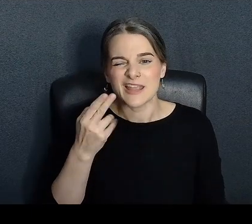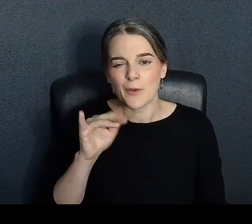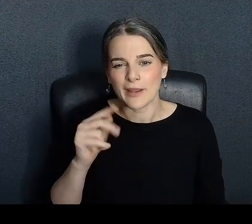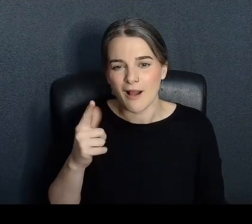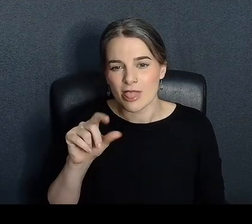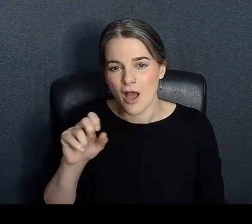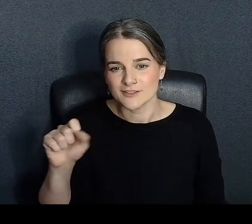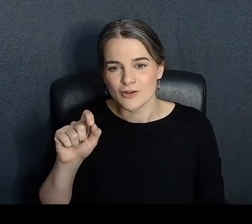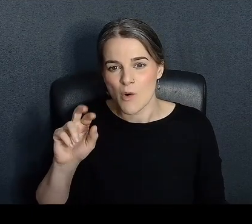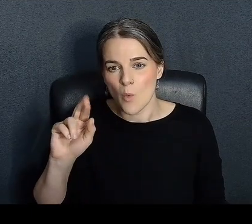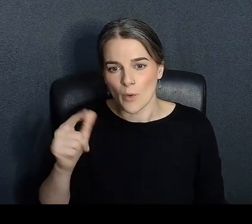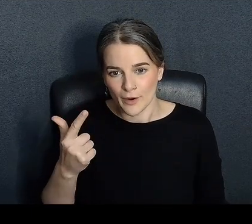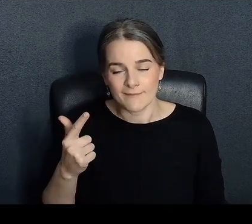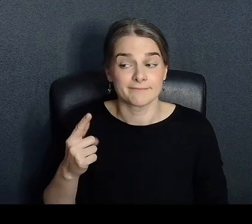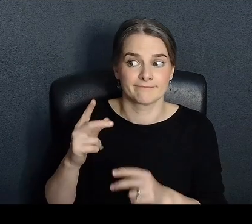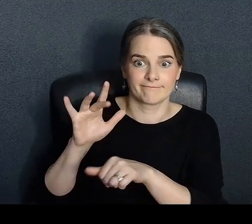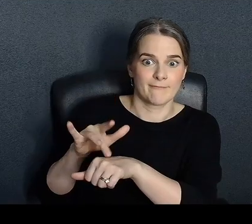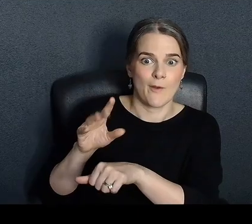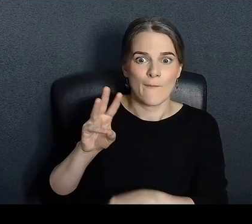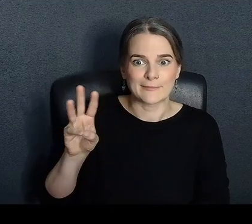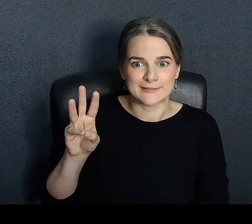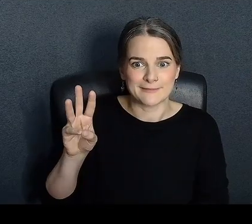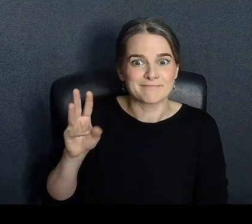They have a great knowledge.